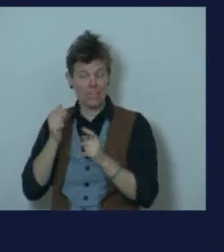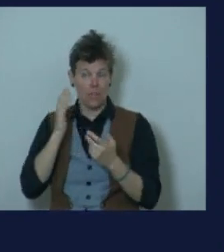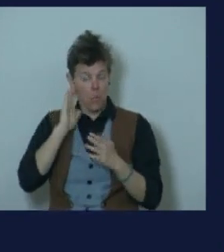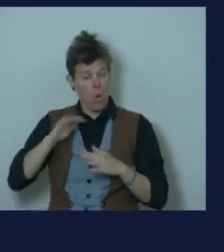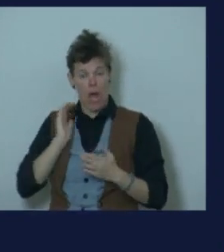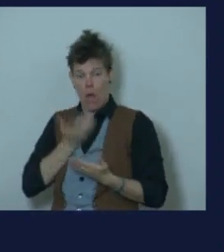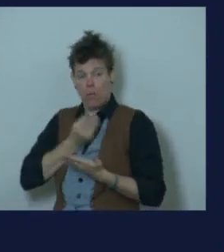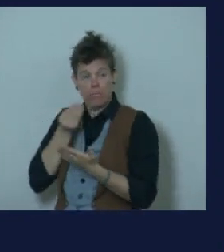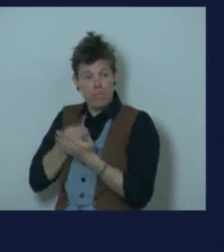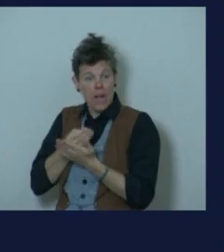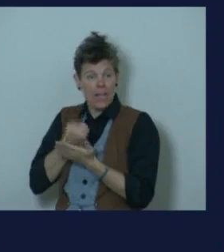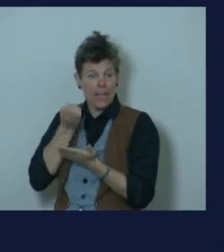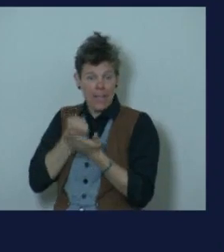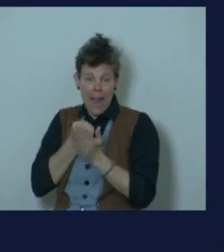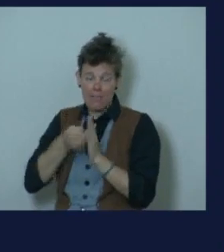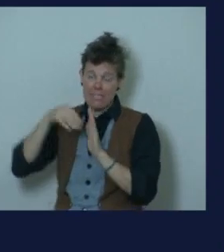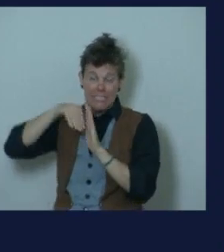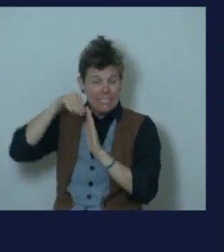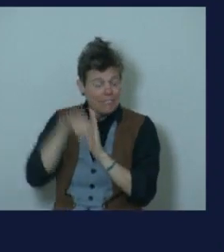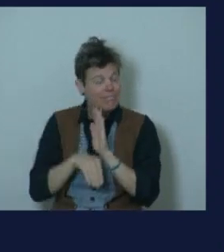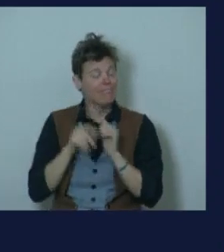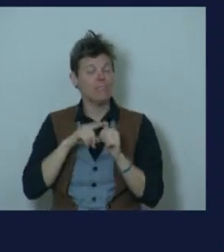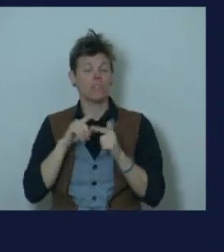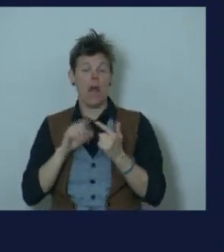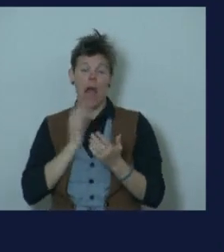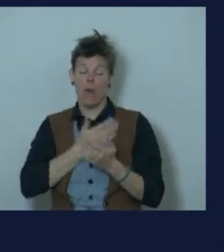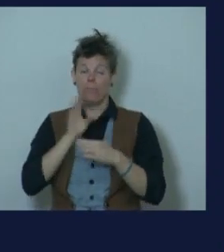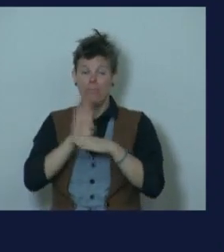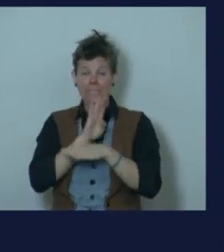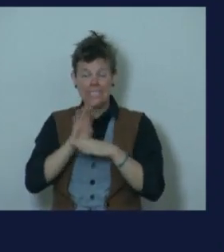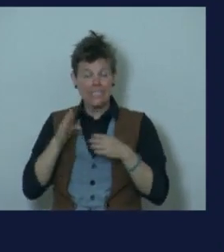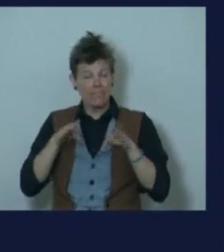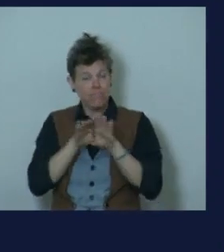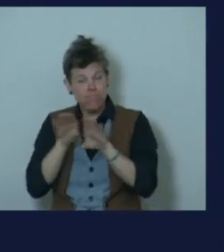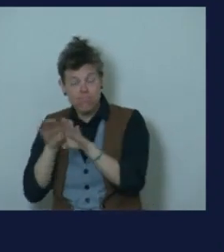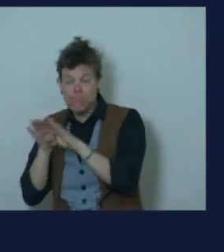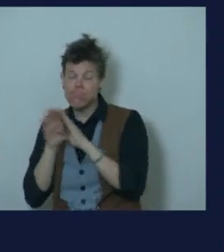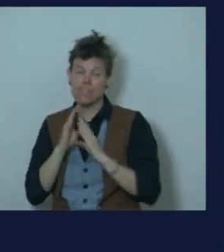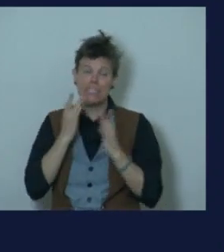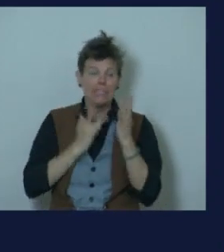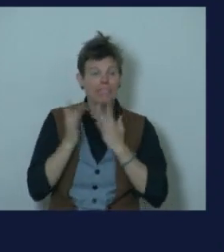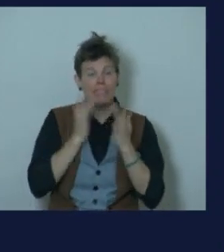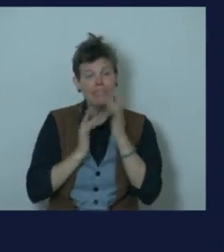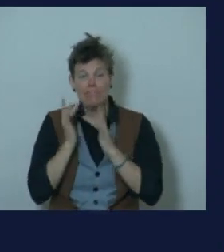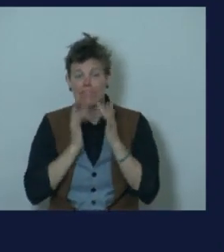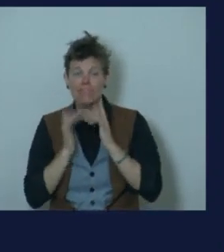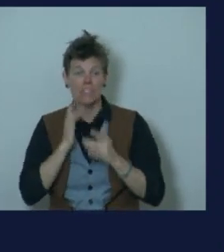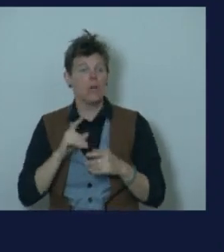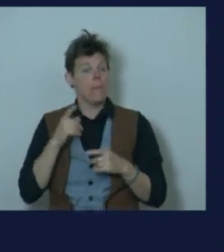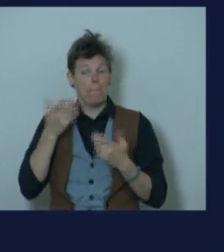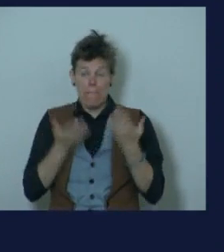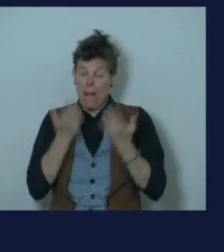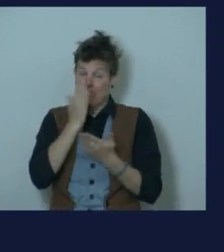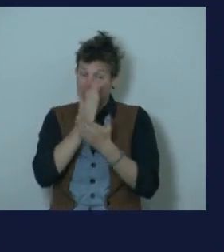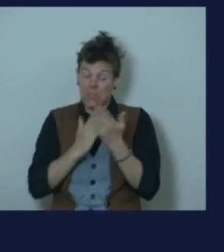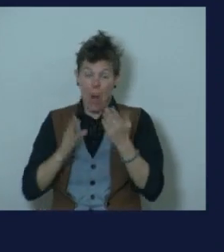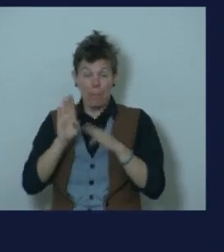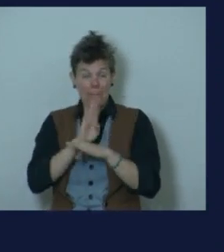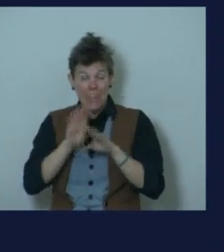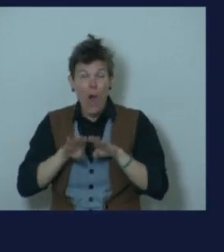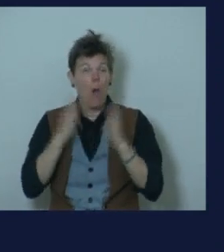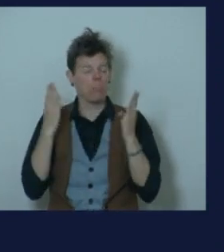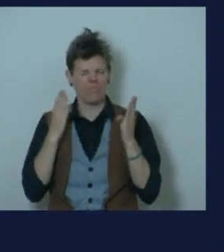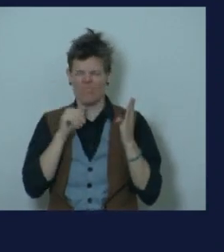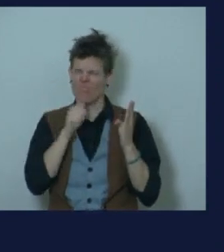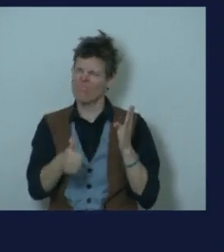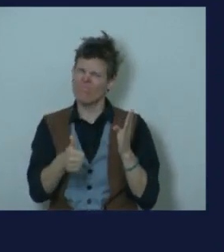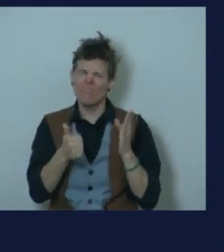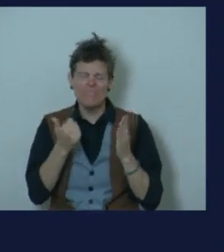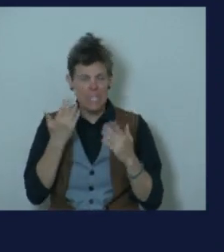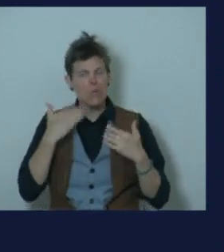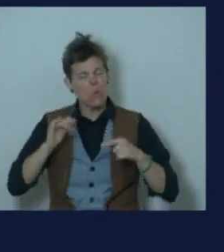WHO HAVE ALL BEEN EITHER DIRECTLY AFFECTED AND IMPACTED BY THE ECONOMIC SLOWDOWN.